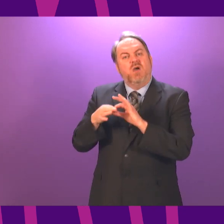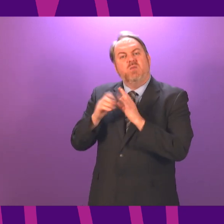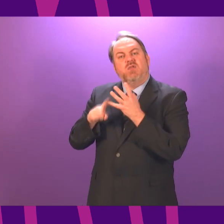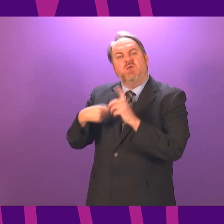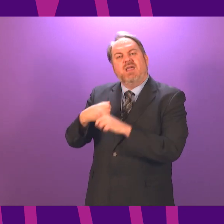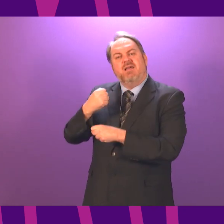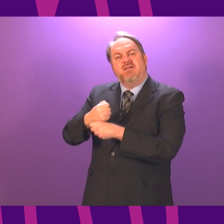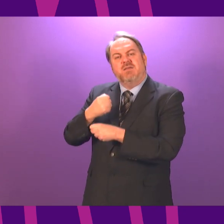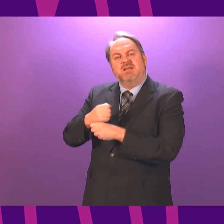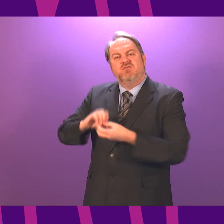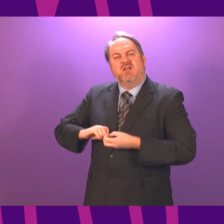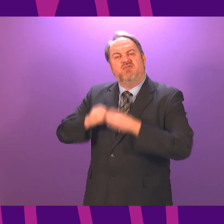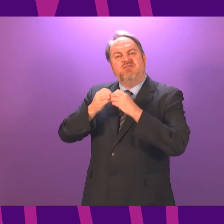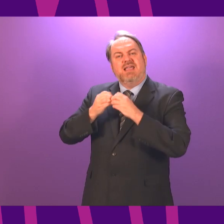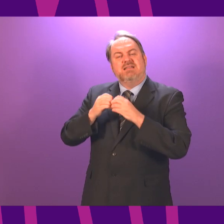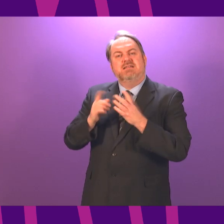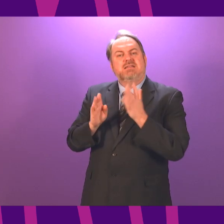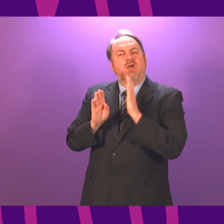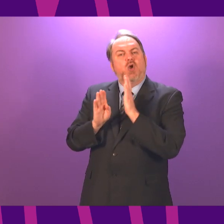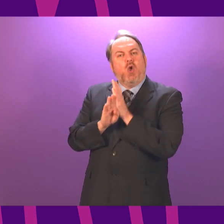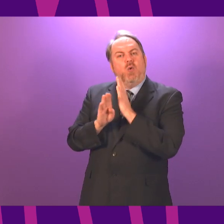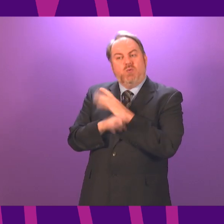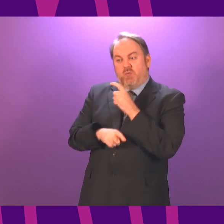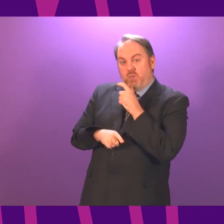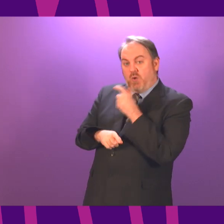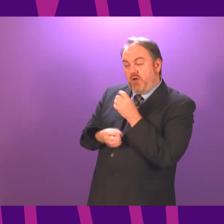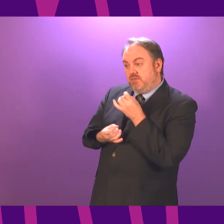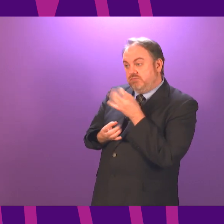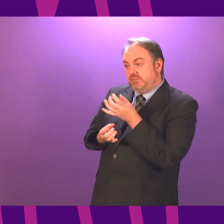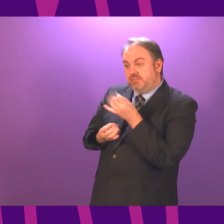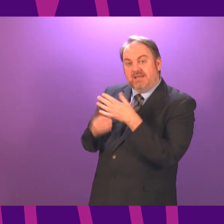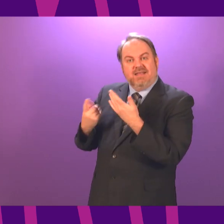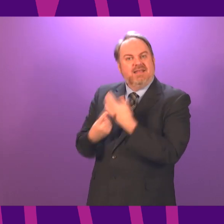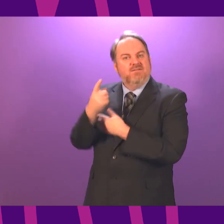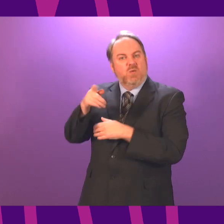for participating pharmacies in order to increase access to routes to help in the community. We will